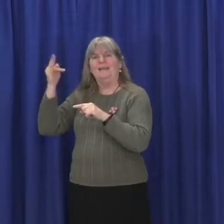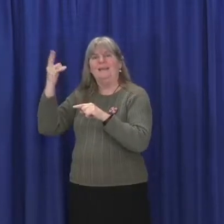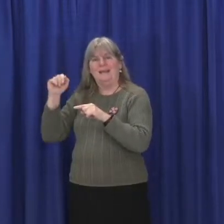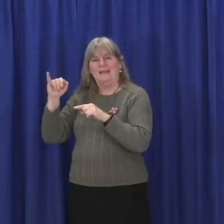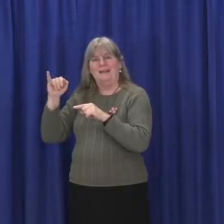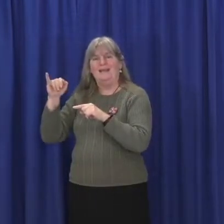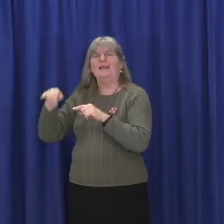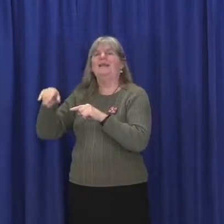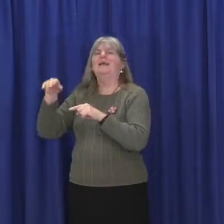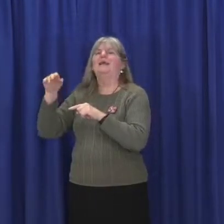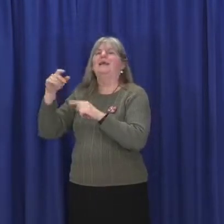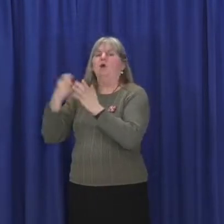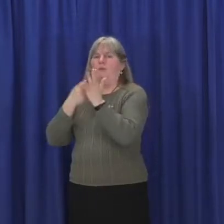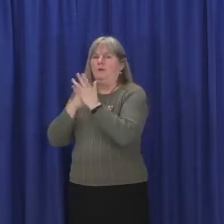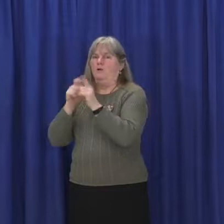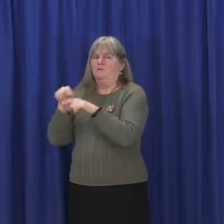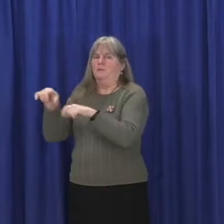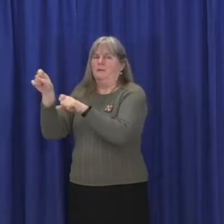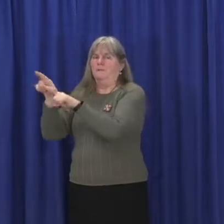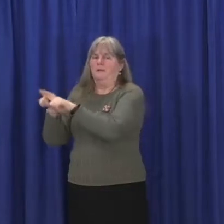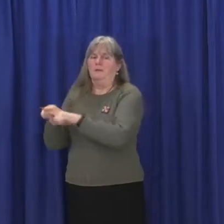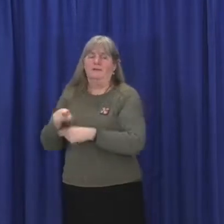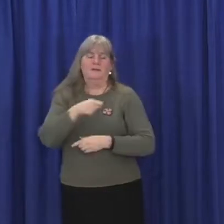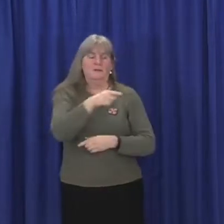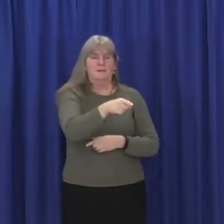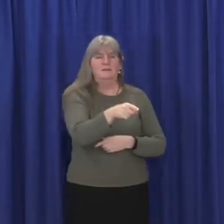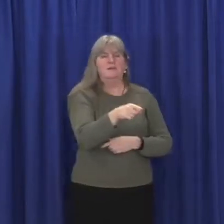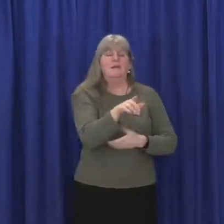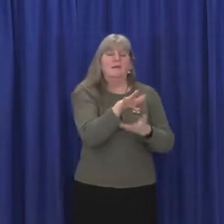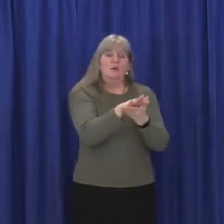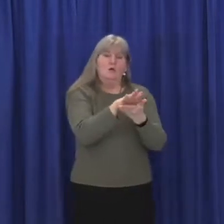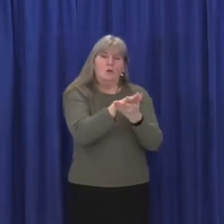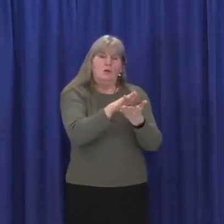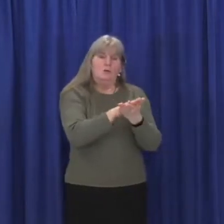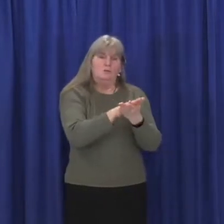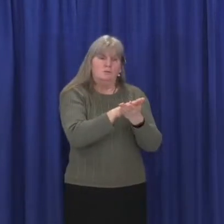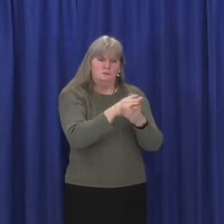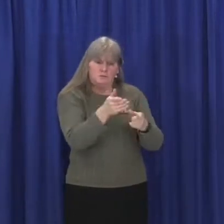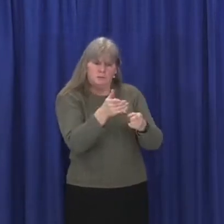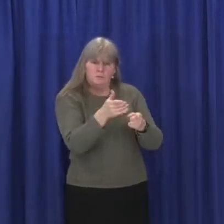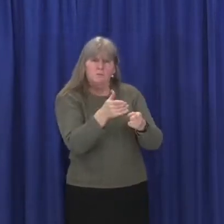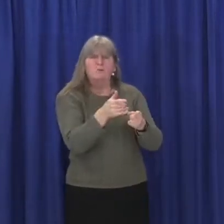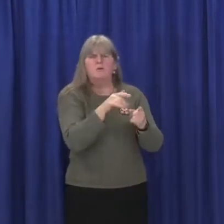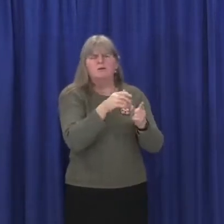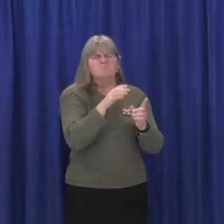programs will provide information directly to parents and caregivers for how to pick up a test.